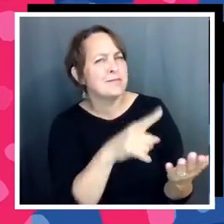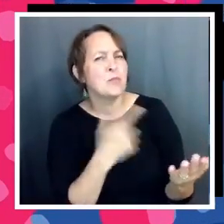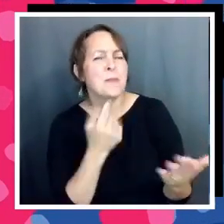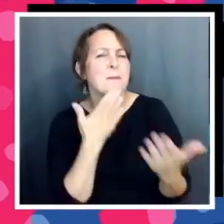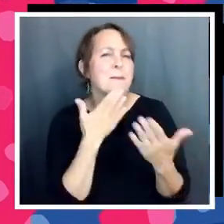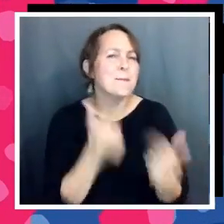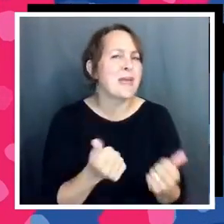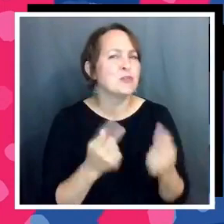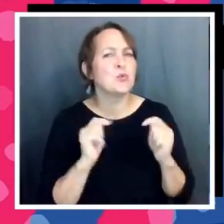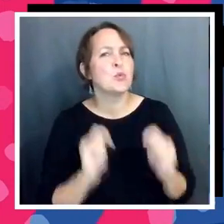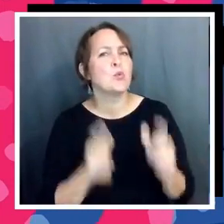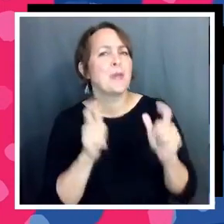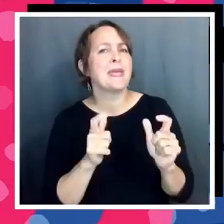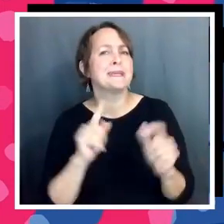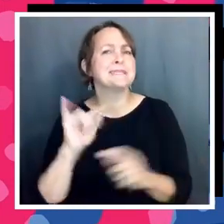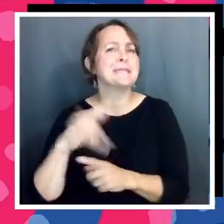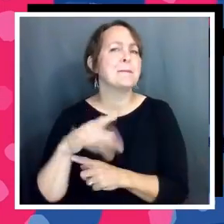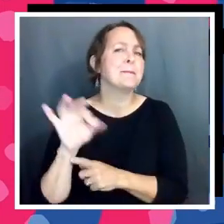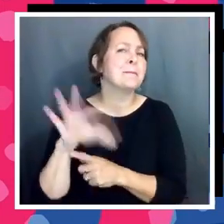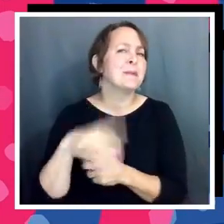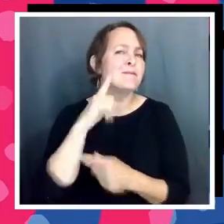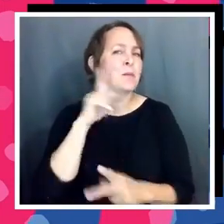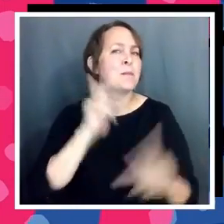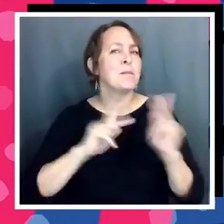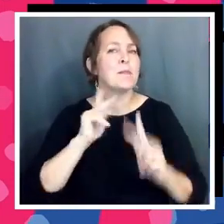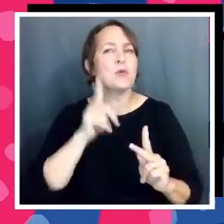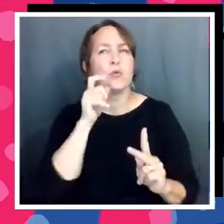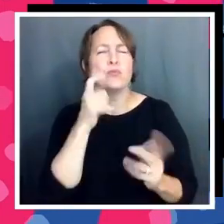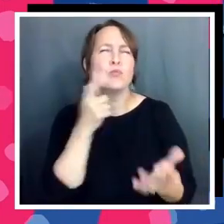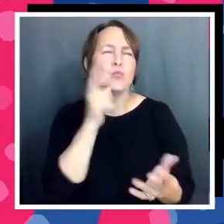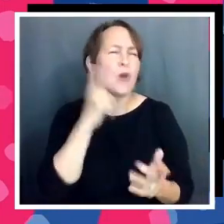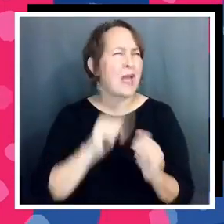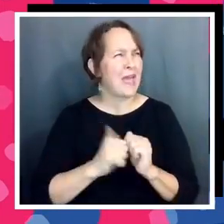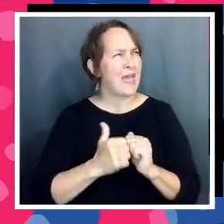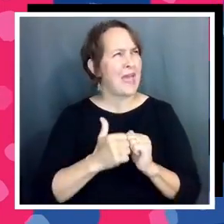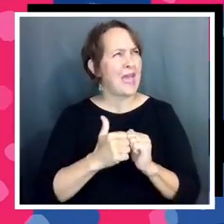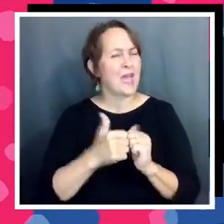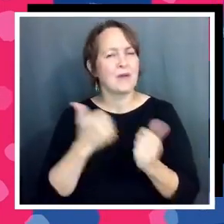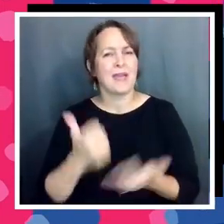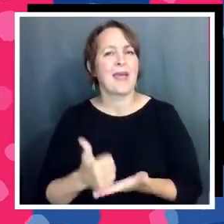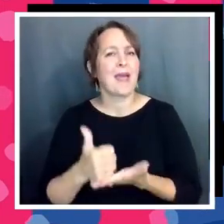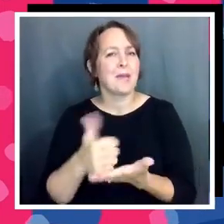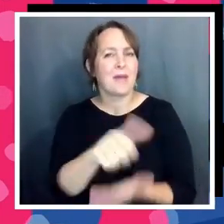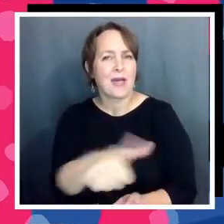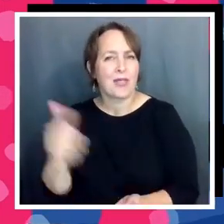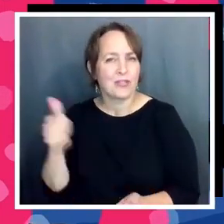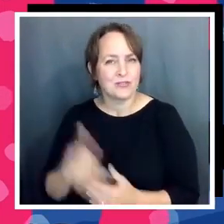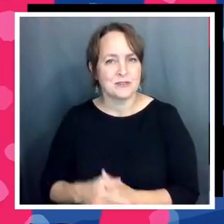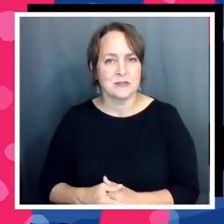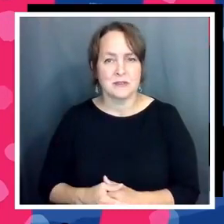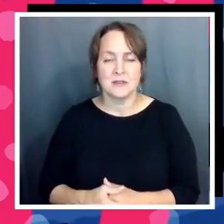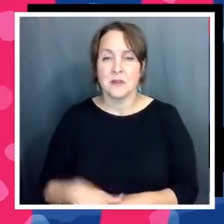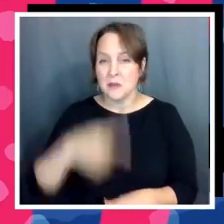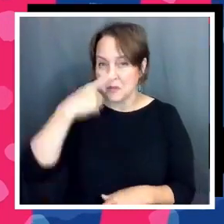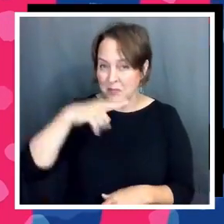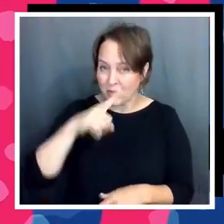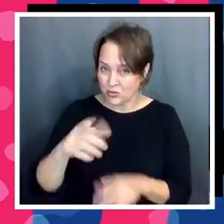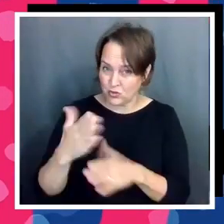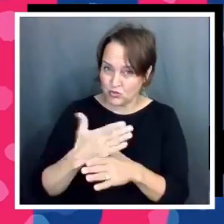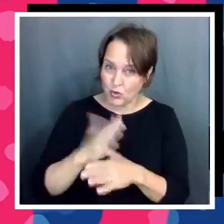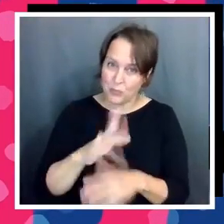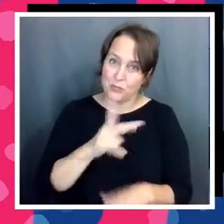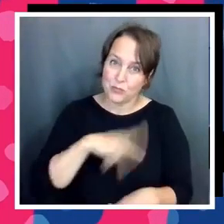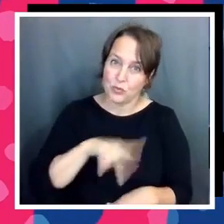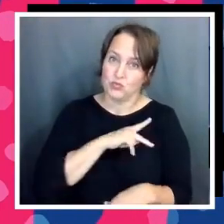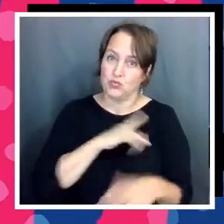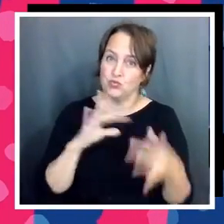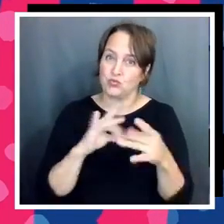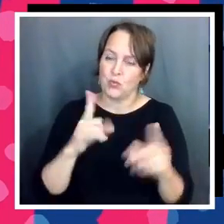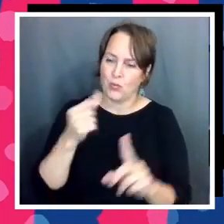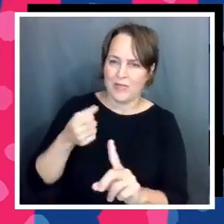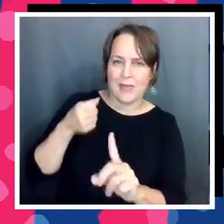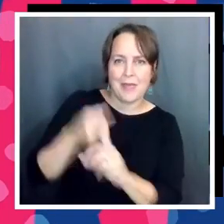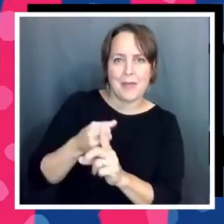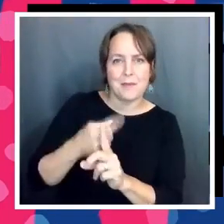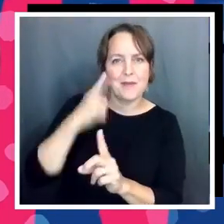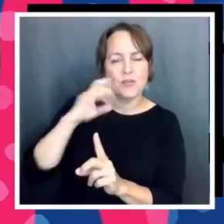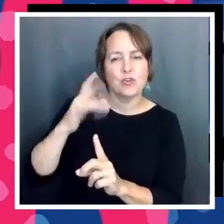THANK YOU FOR BEING ON AND